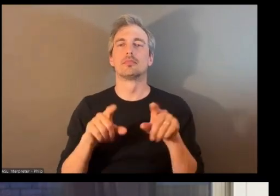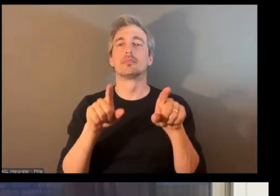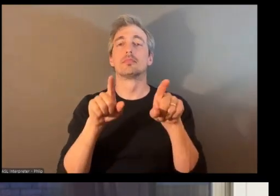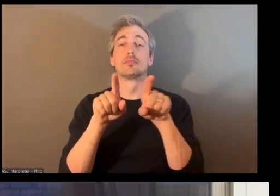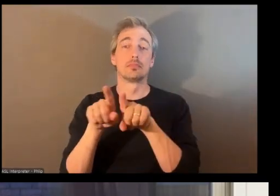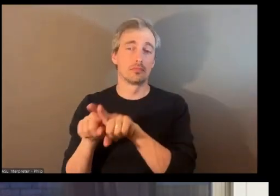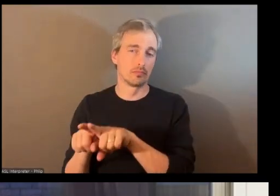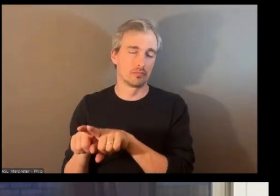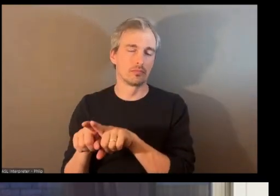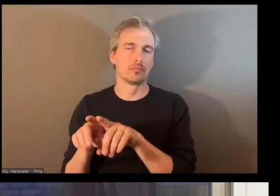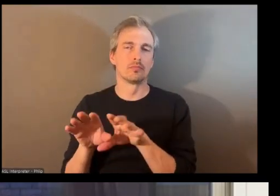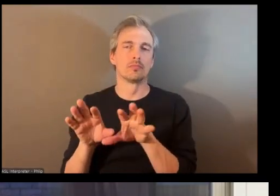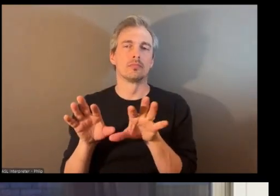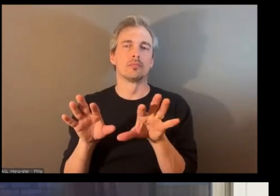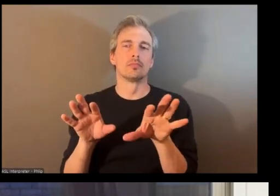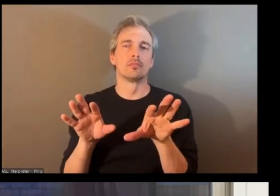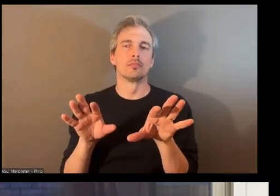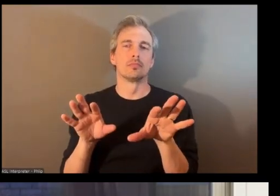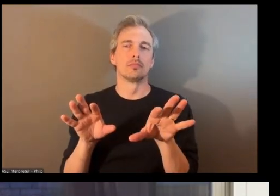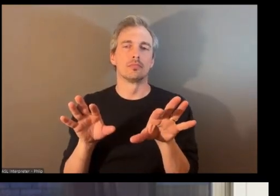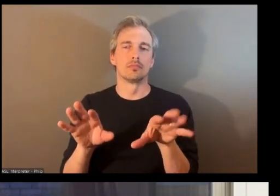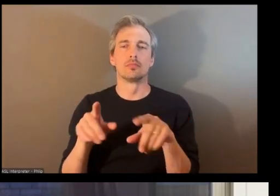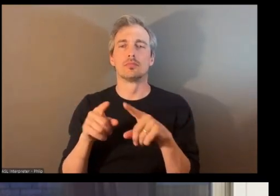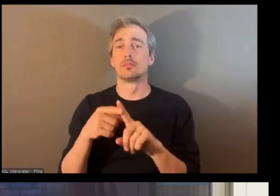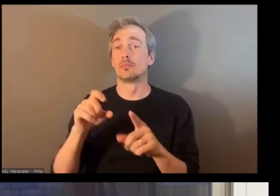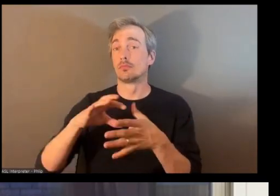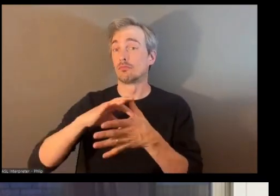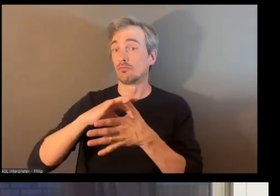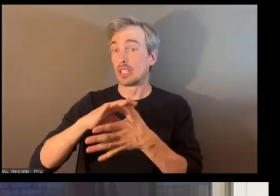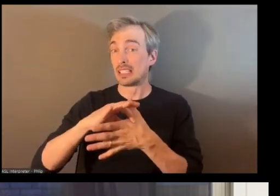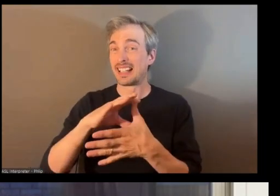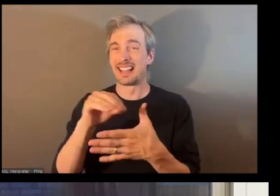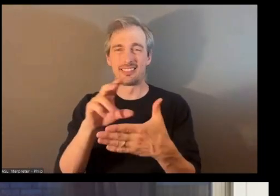content and design to a little bit more of a technology side of that...